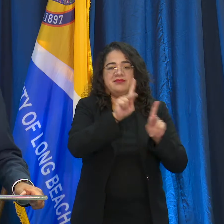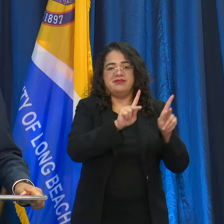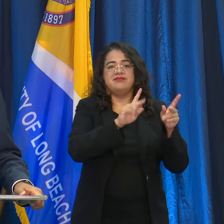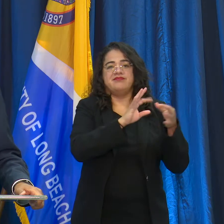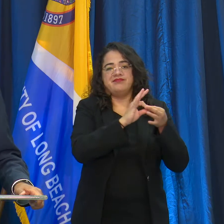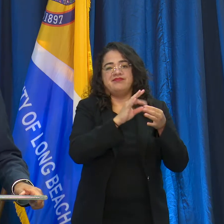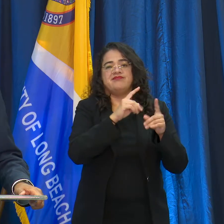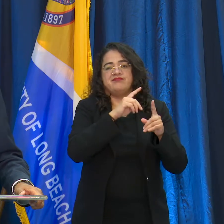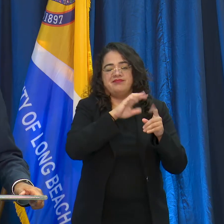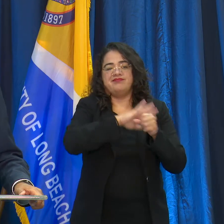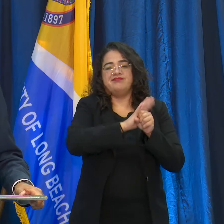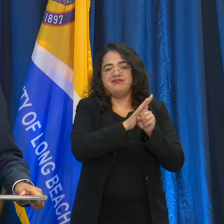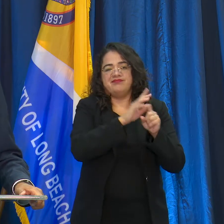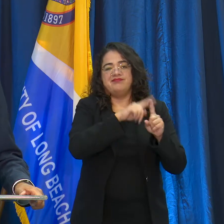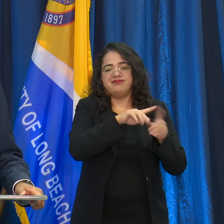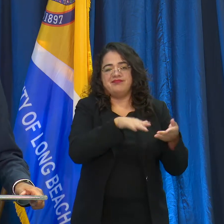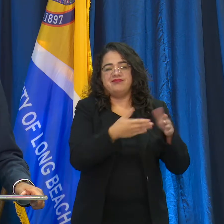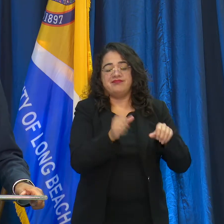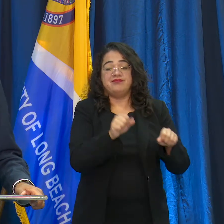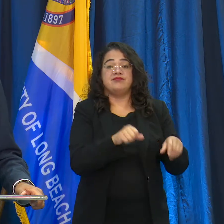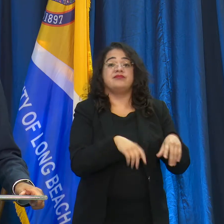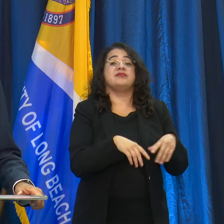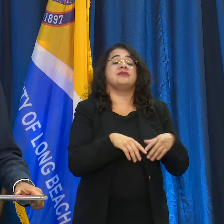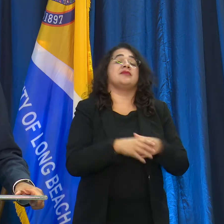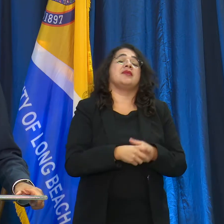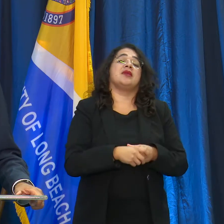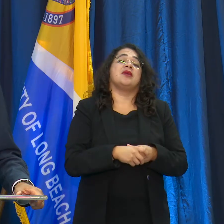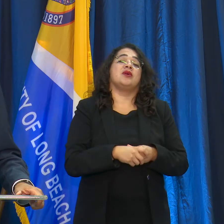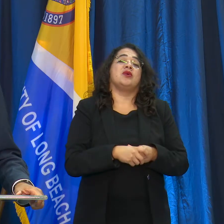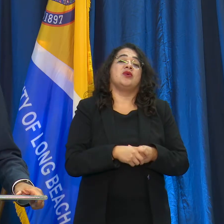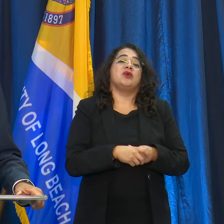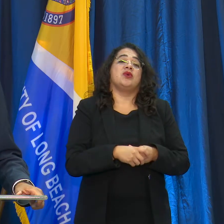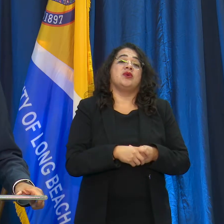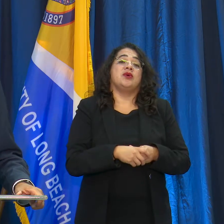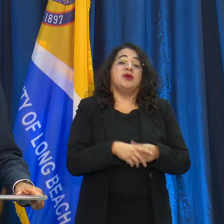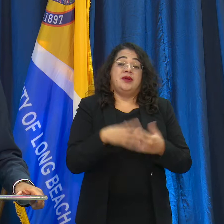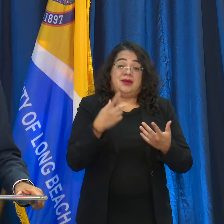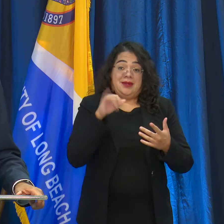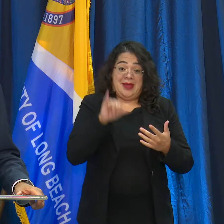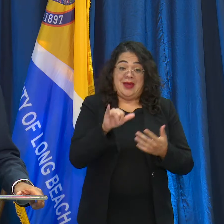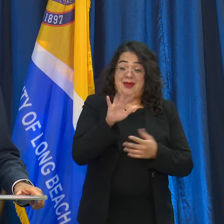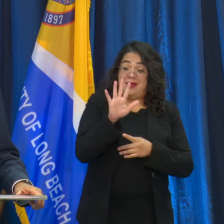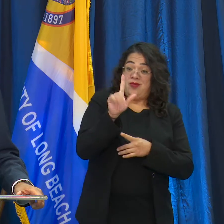is more than we lose over many years just to gun violence